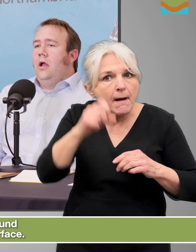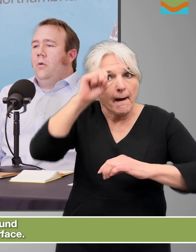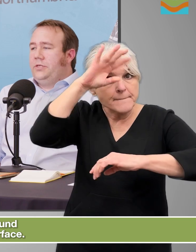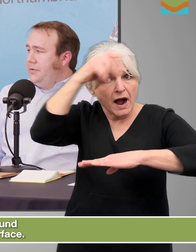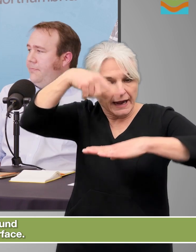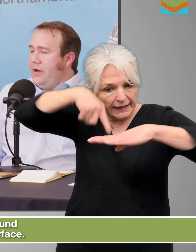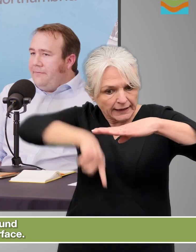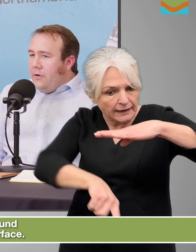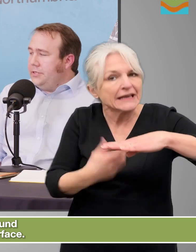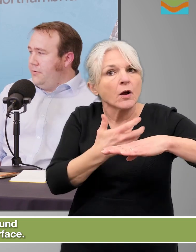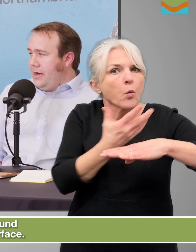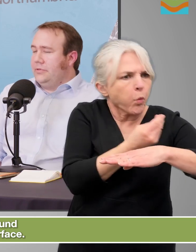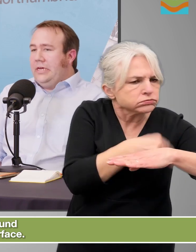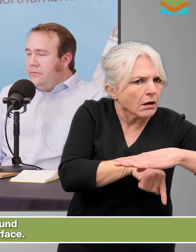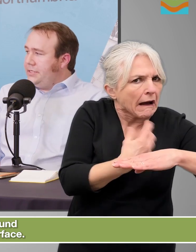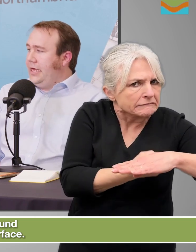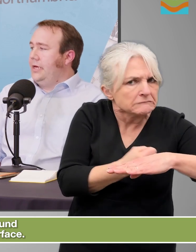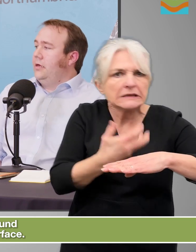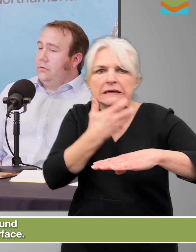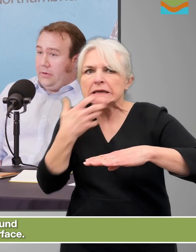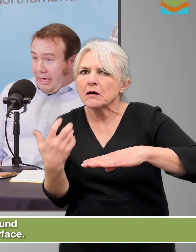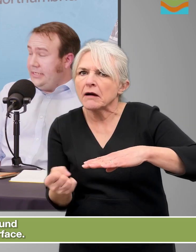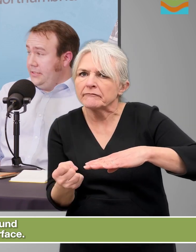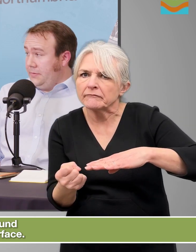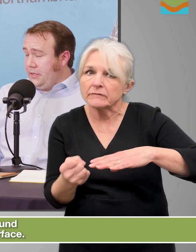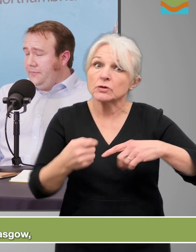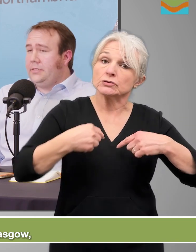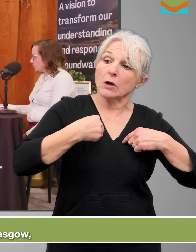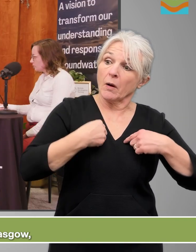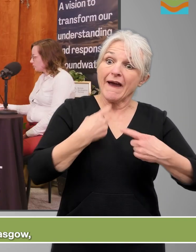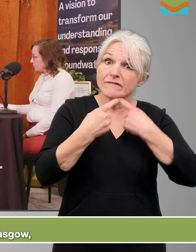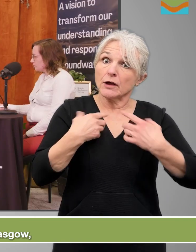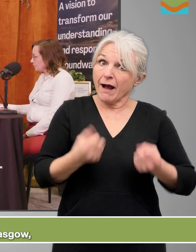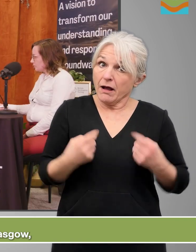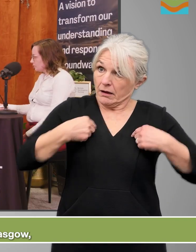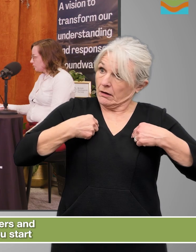which is really focused around de-risking heat in the subsurface. We have an observatory in Glasgow,